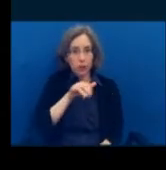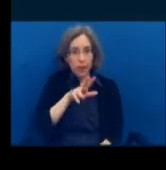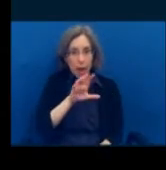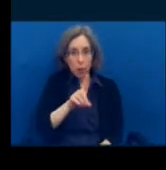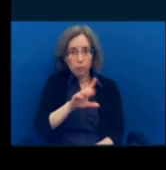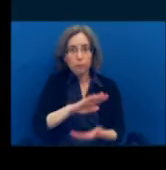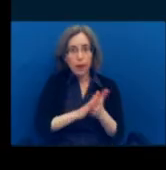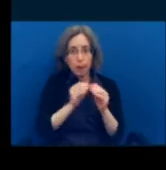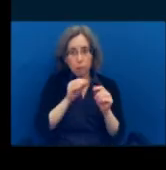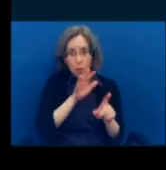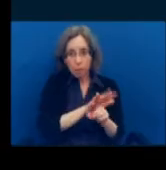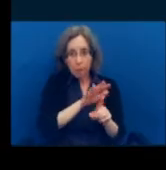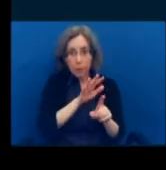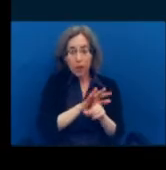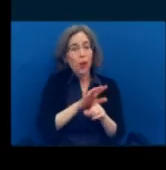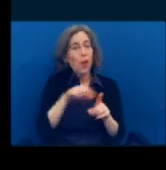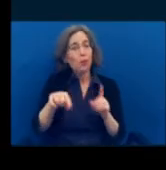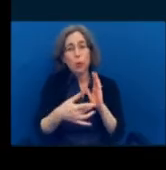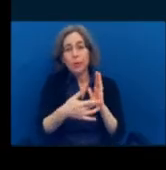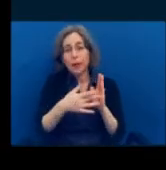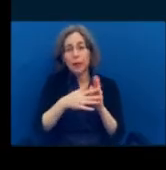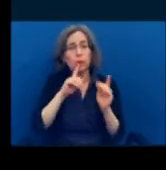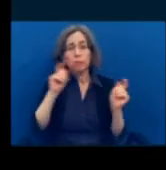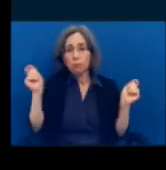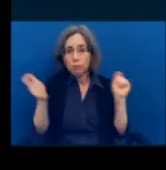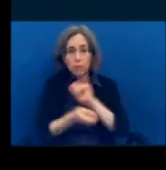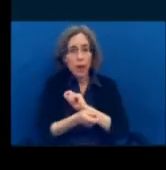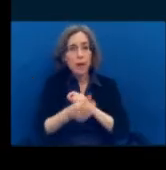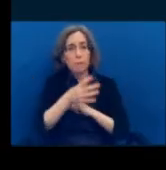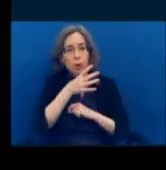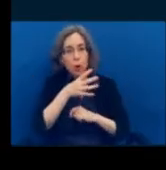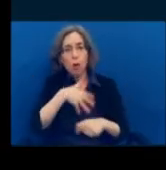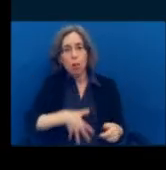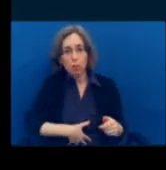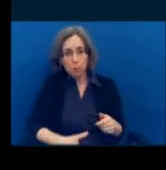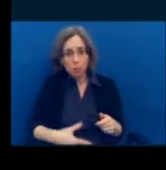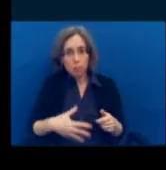REVOLUTIONIZED MATERNAL AND FETAL CARE. SOCIALLY IT CREATED THE MOST